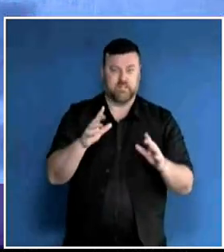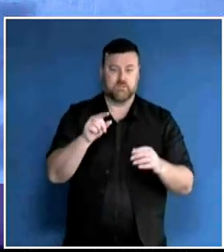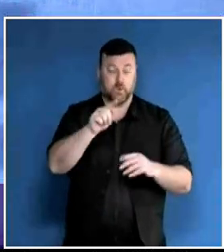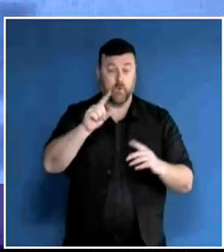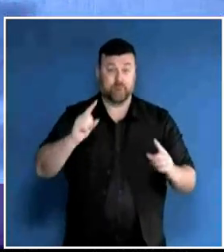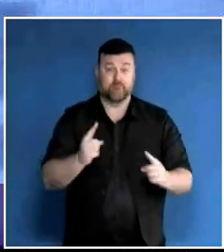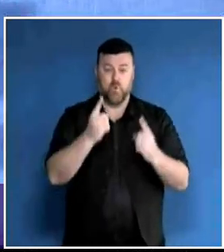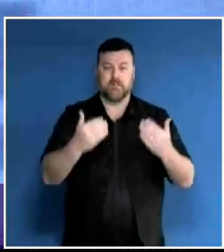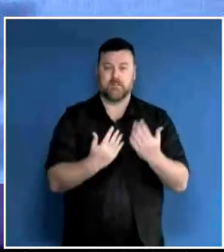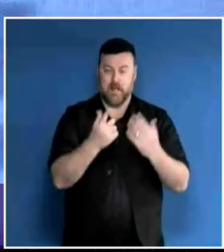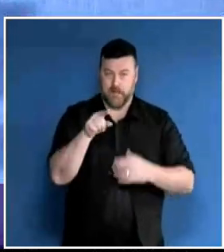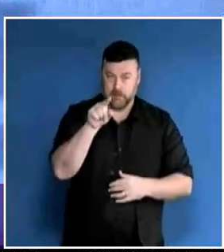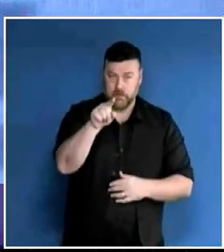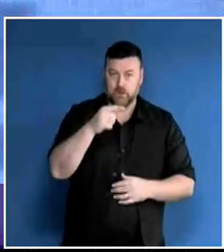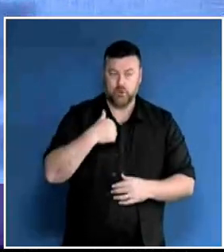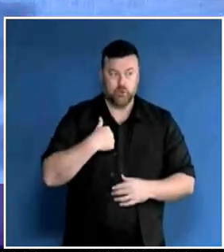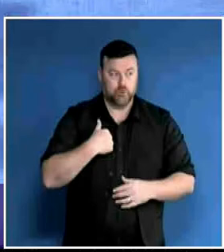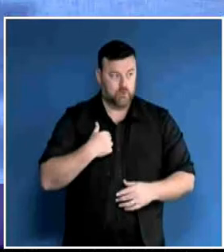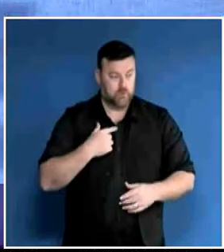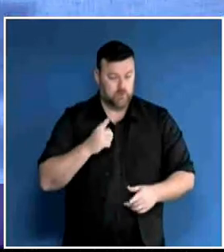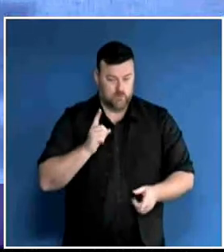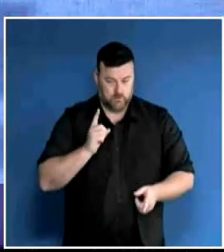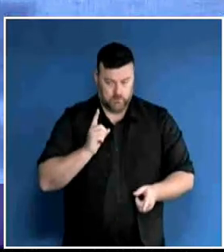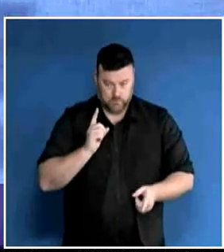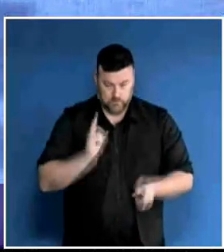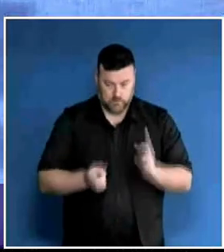that the set-up was completely different to what you expected.